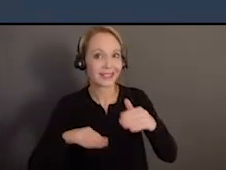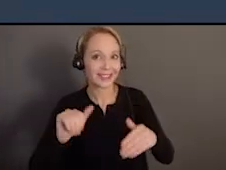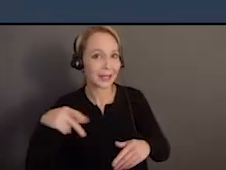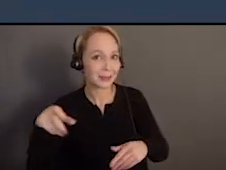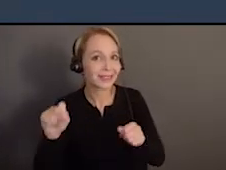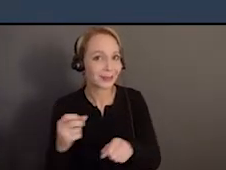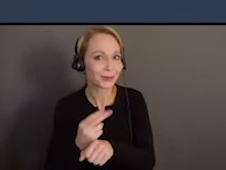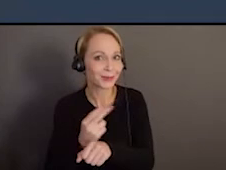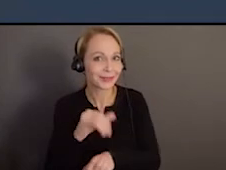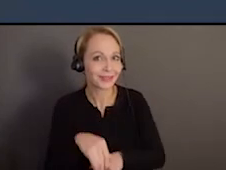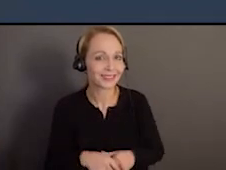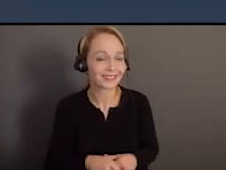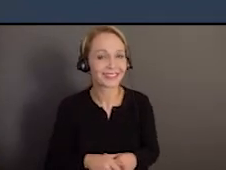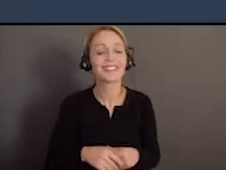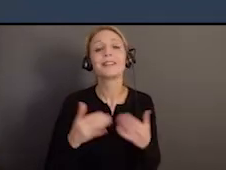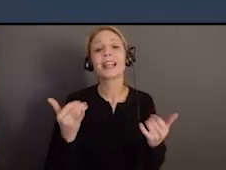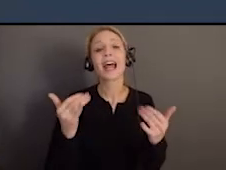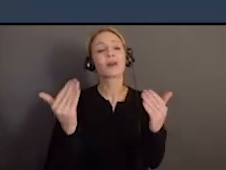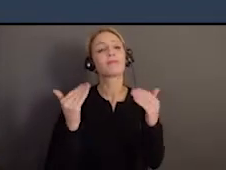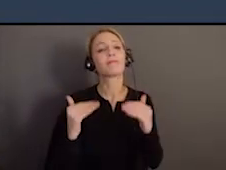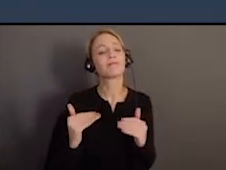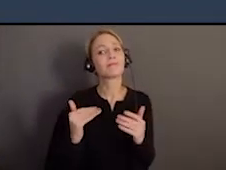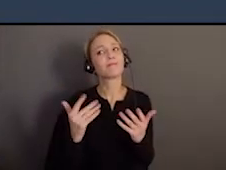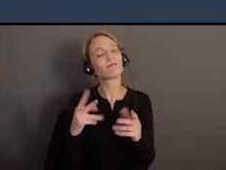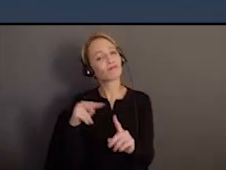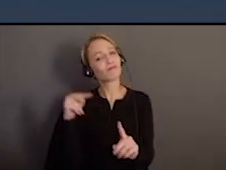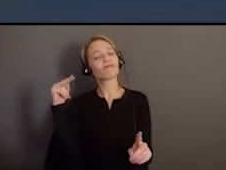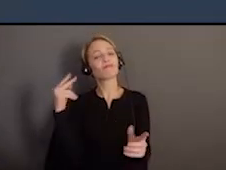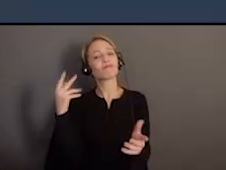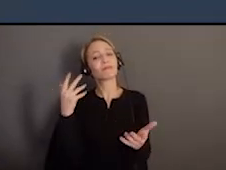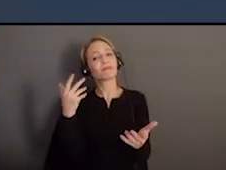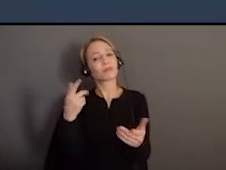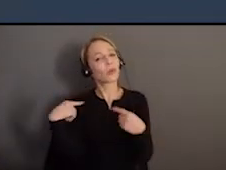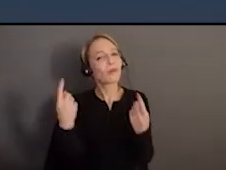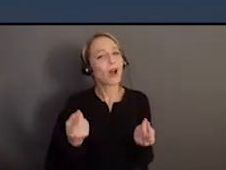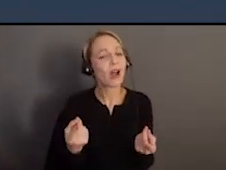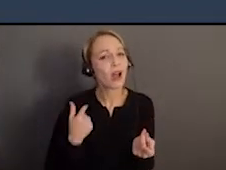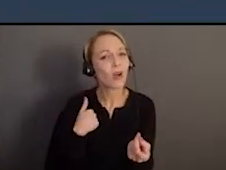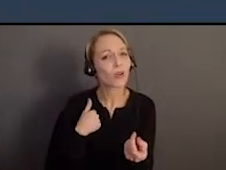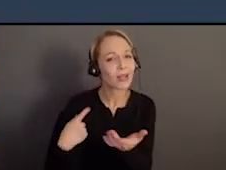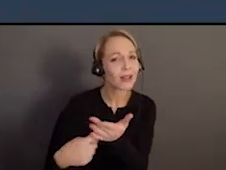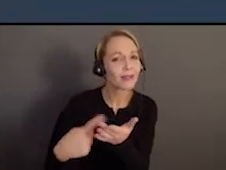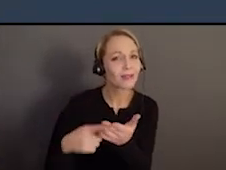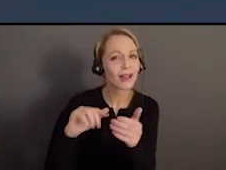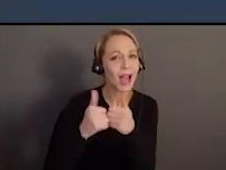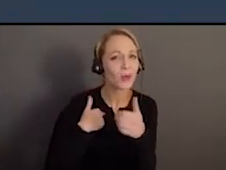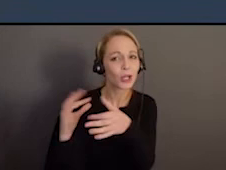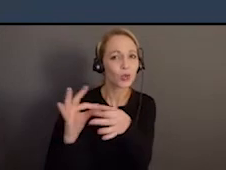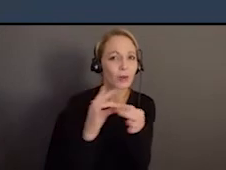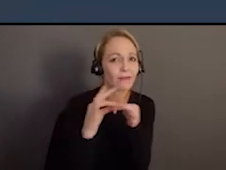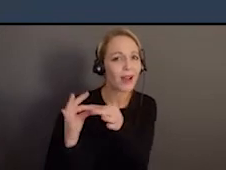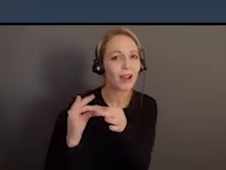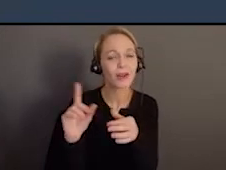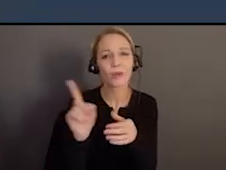SO NOW TAKE A STEP BACK, SO FAR WE HAVE COVERED HOW TO